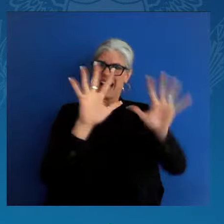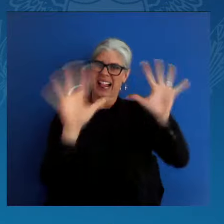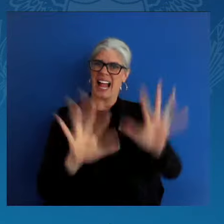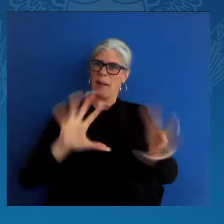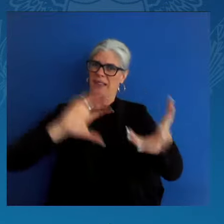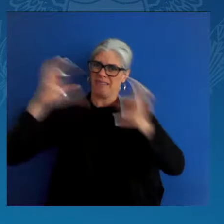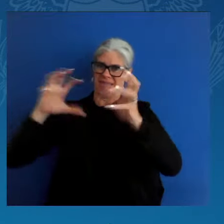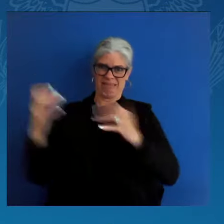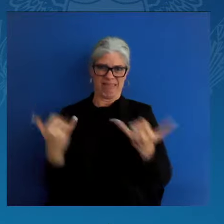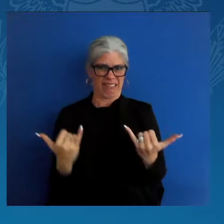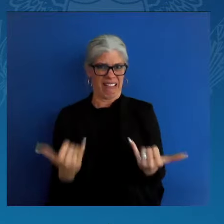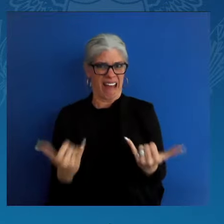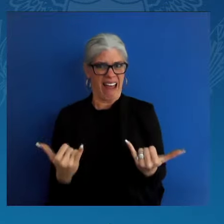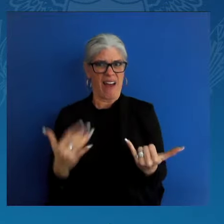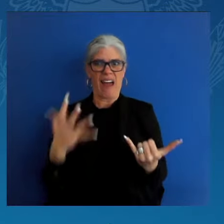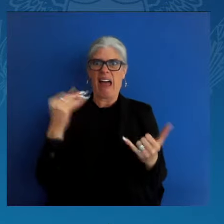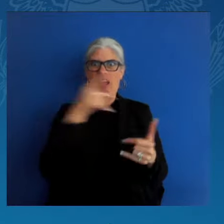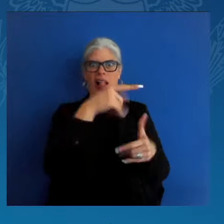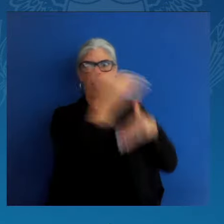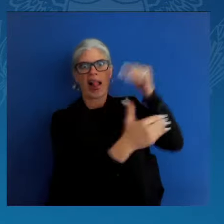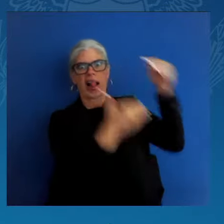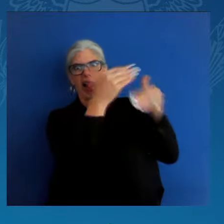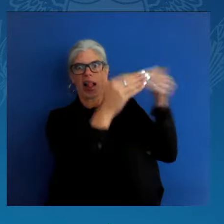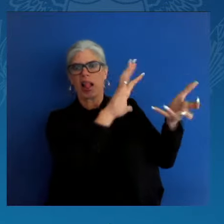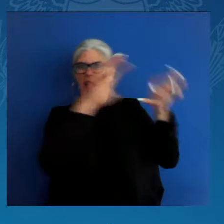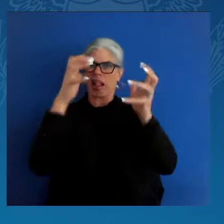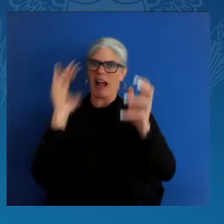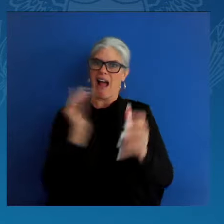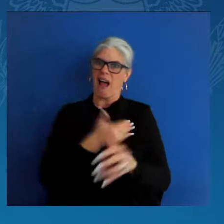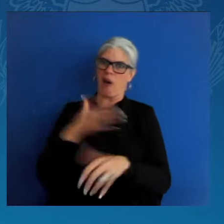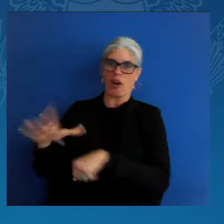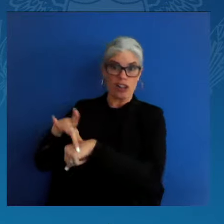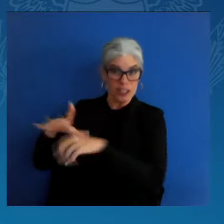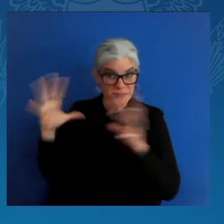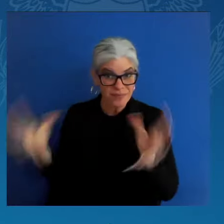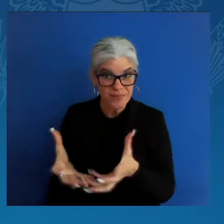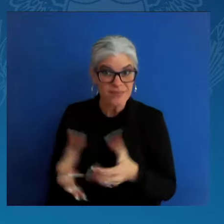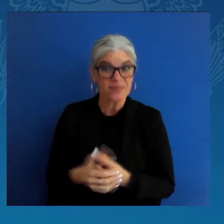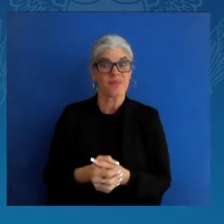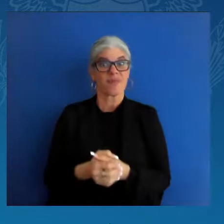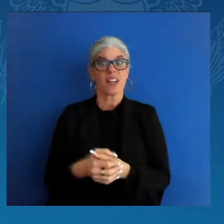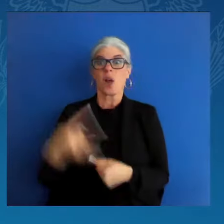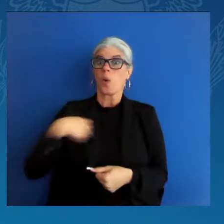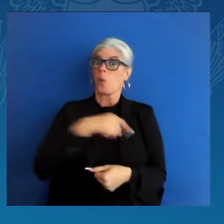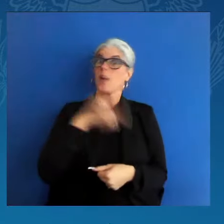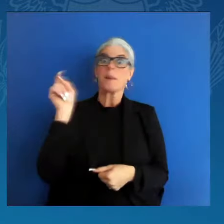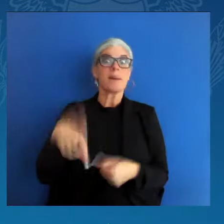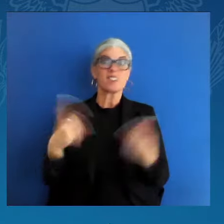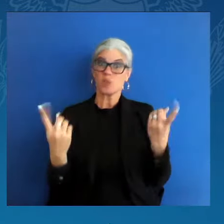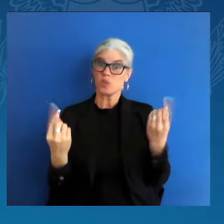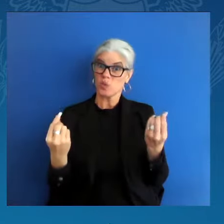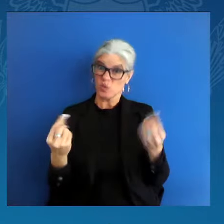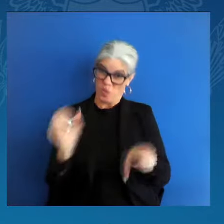we must also work together in space. Today, citizens, scientists, and policymakers